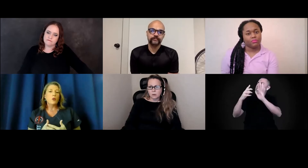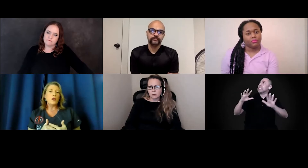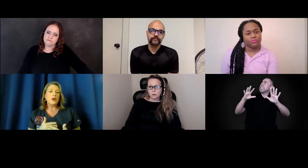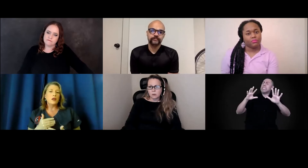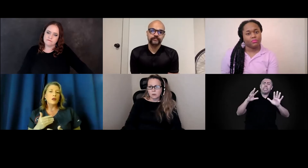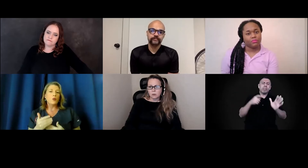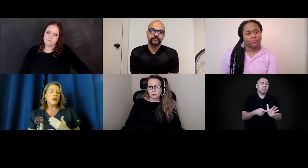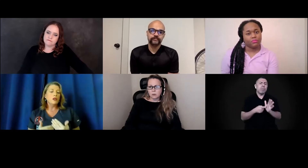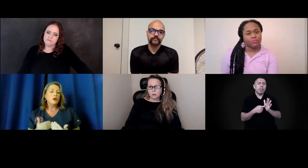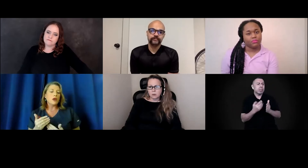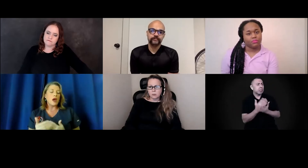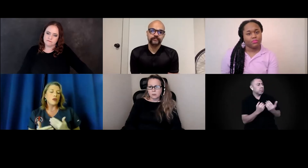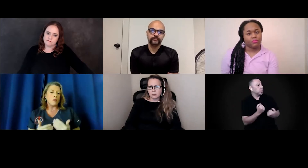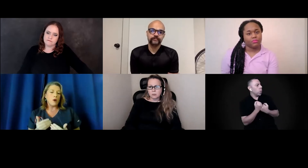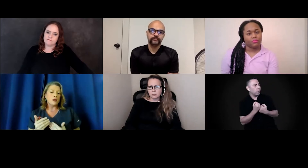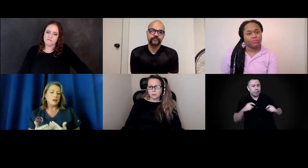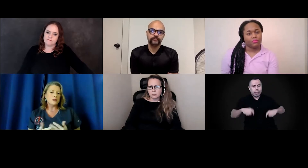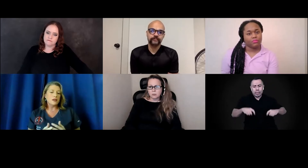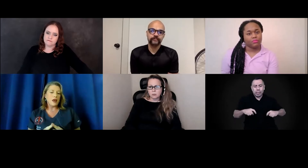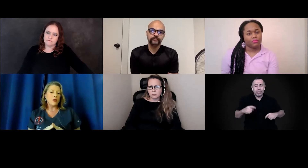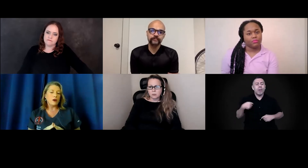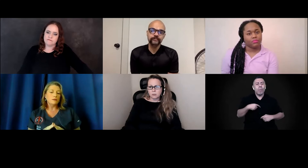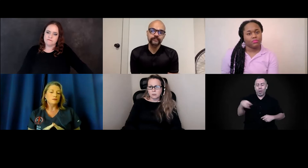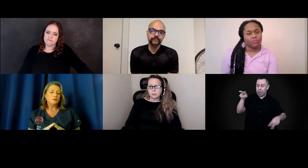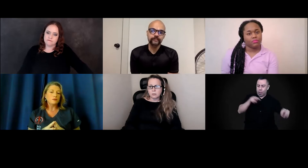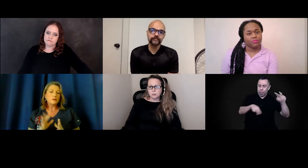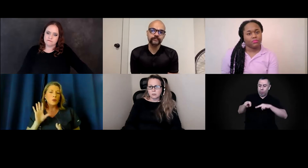So we look at that process together.